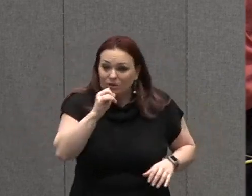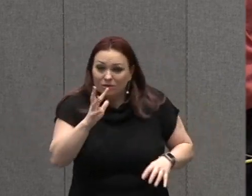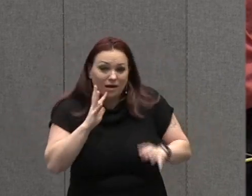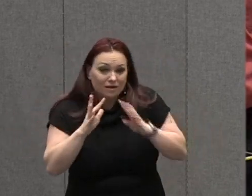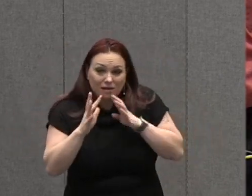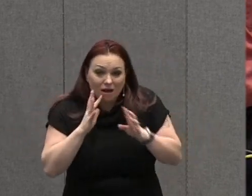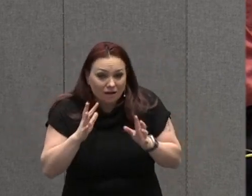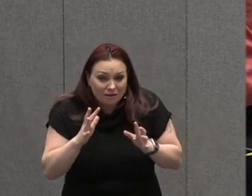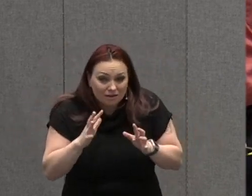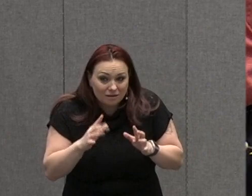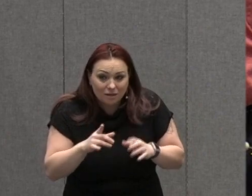It's really true.